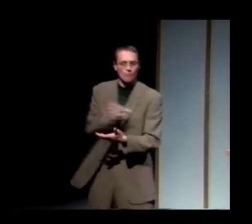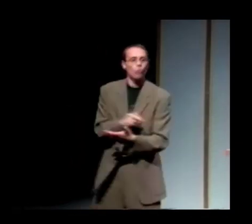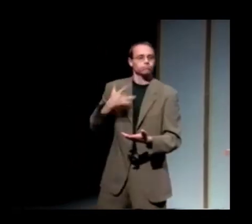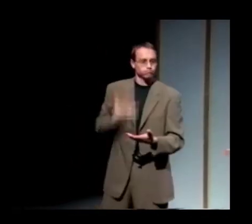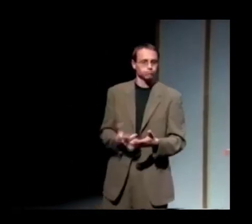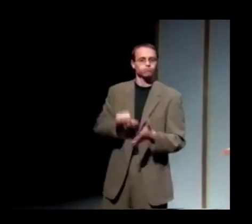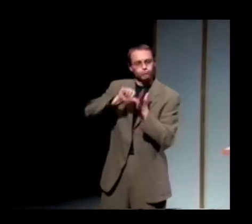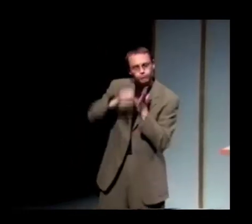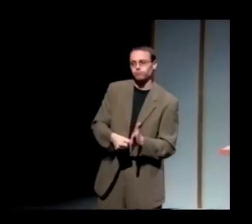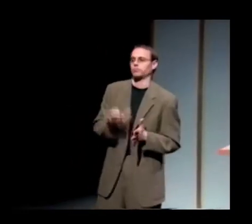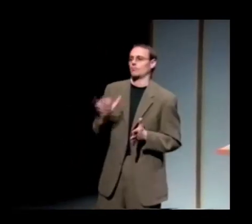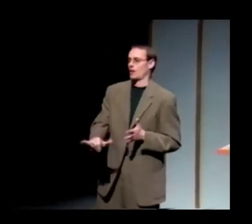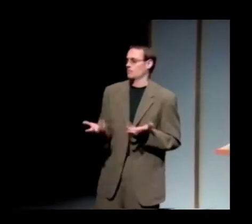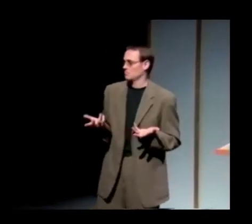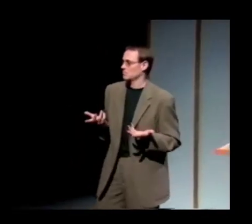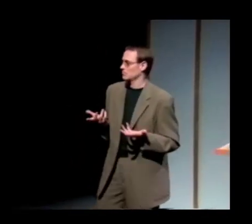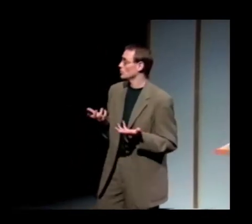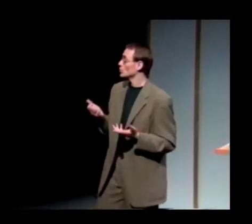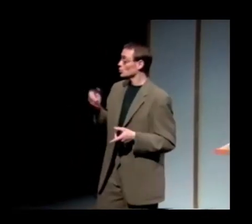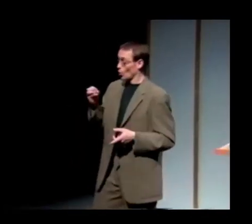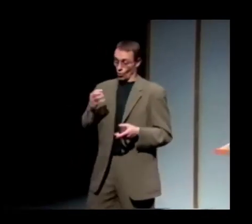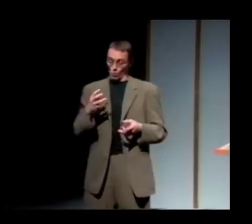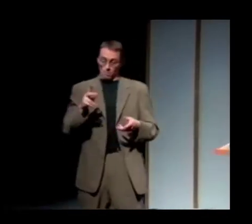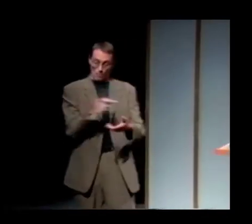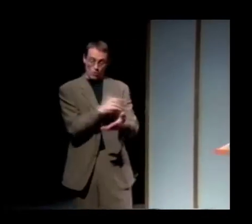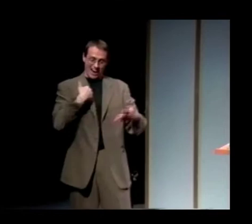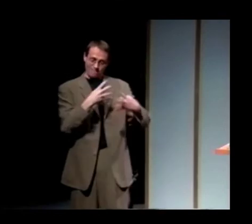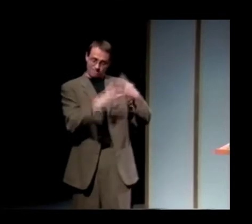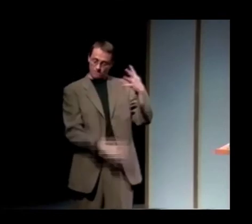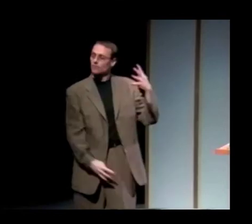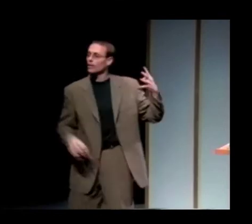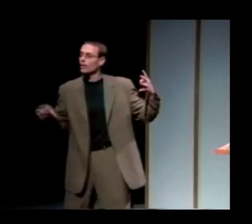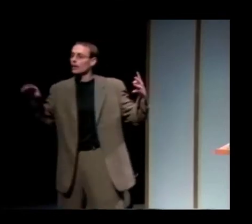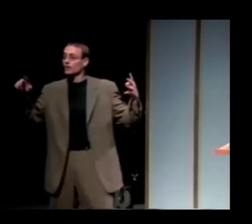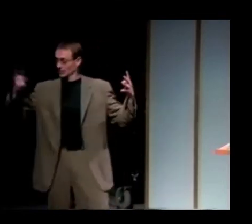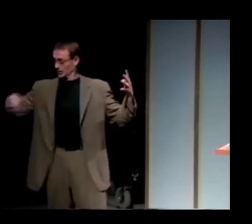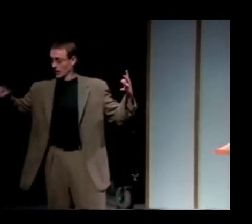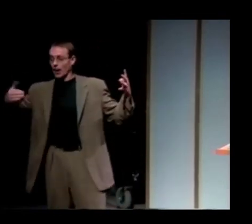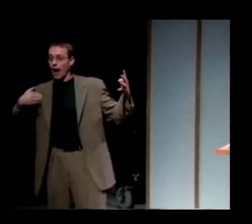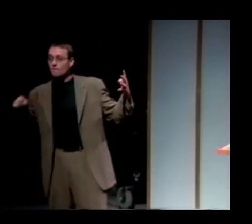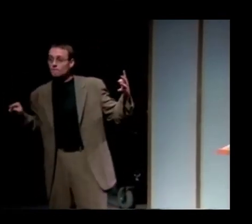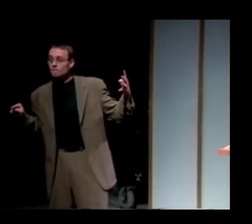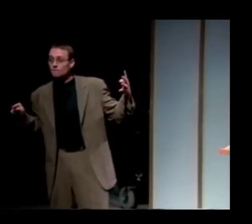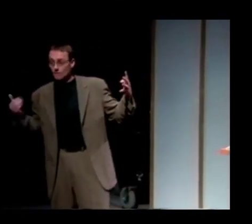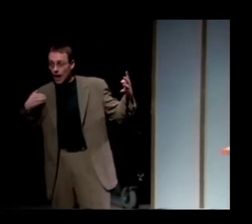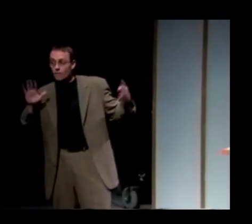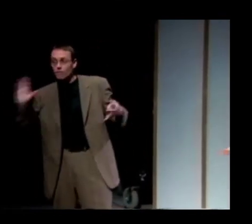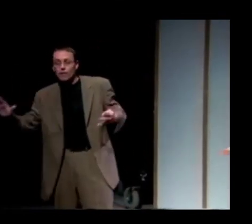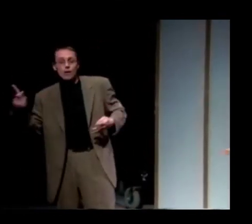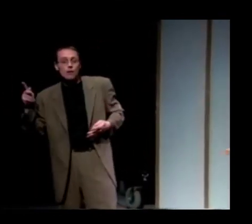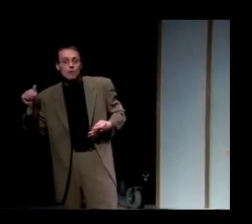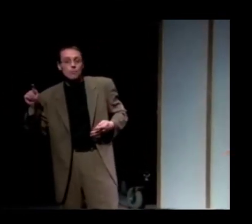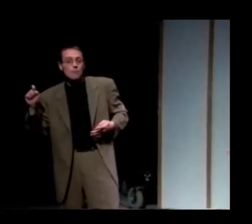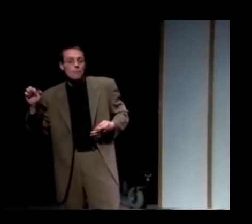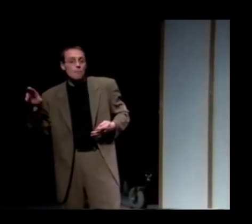AND EVERYDAY POETRY EMPHASIZES THAT. OK. SO POETRY HAS ALL THESE RULES. SIGN LANGUAGE--THE QUESTION WAS